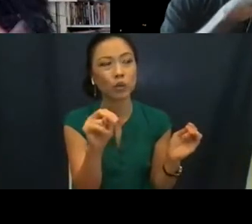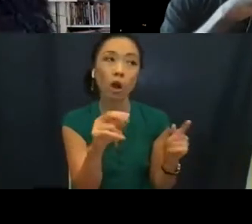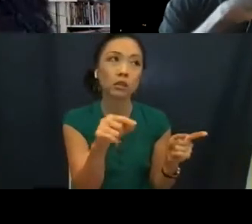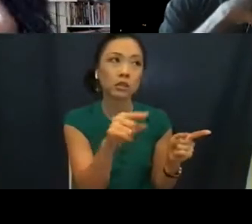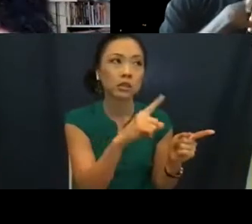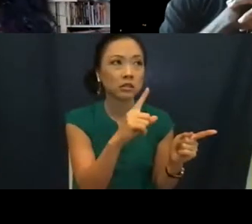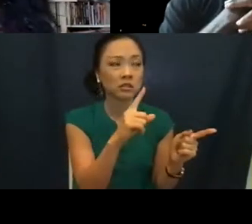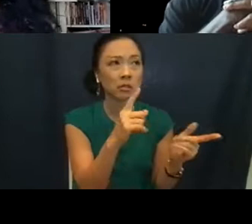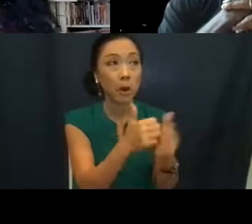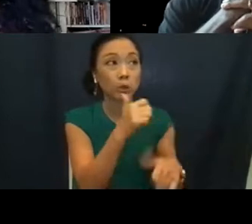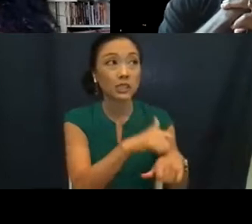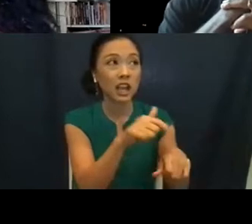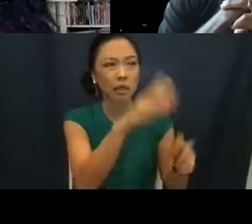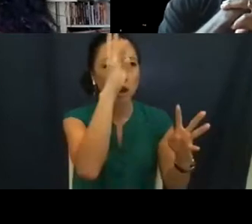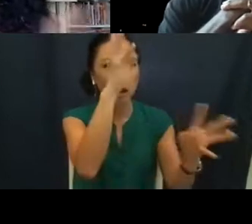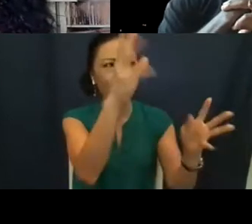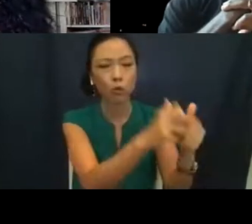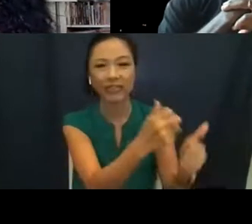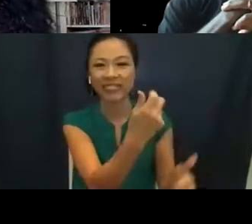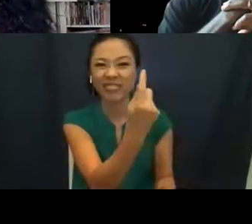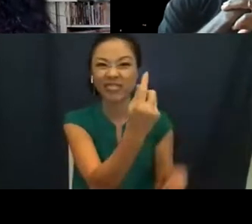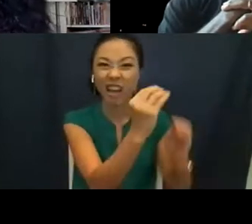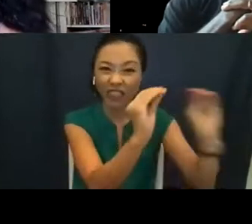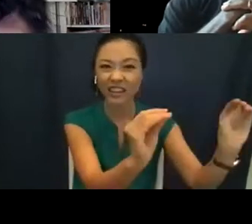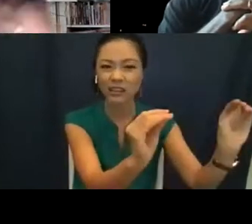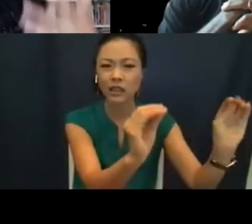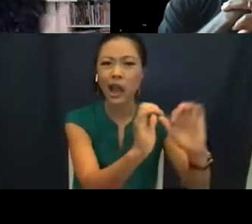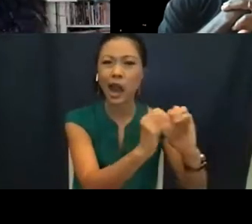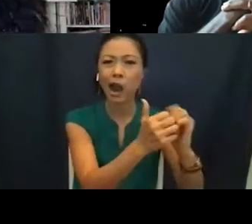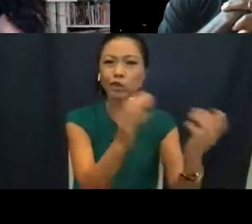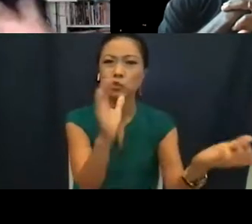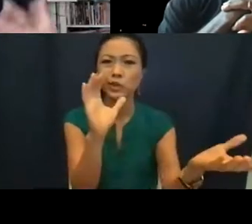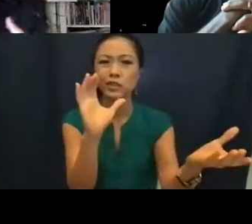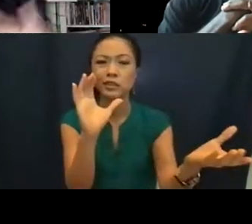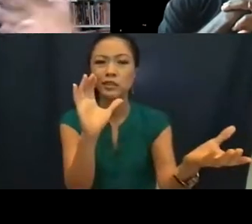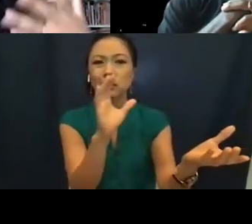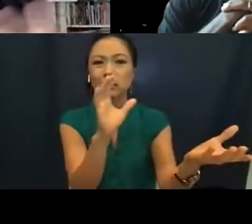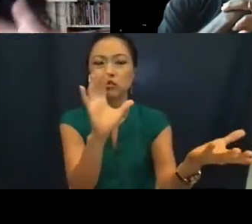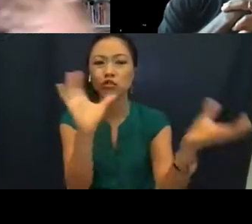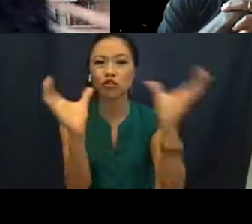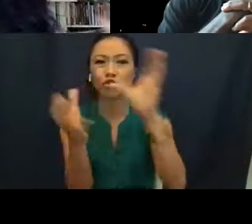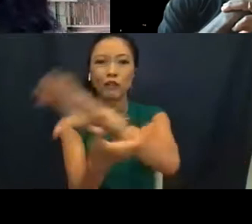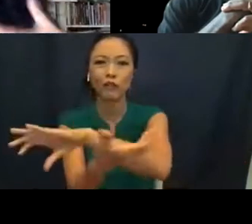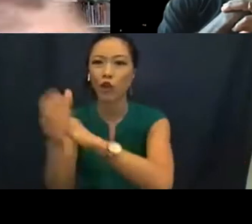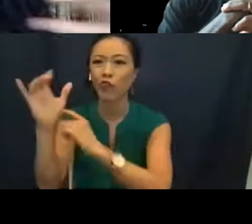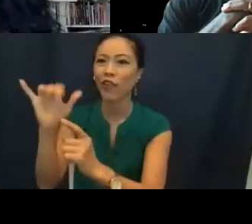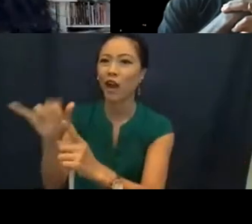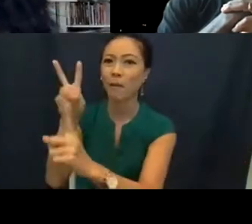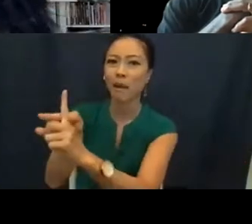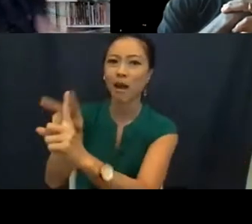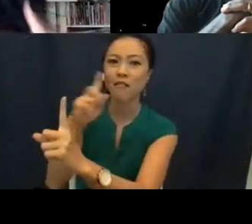how can we get that in the arts to get the capital and find out what works in the human